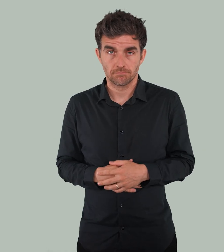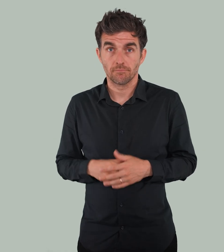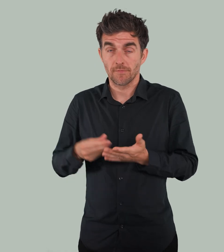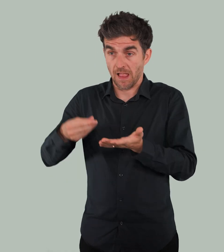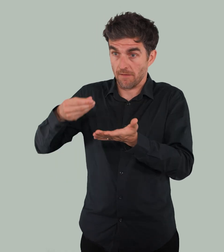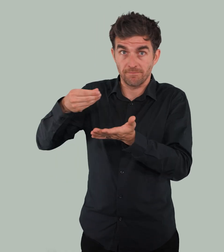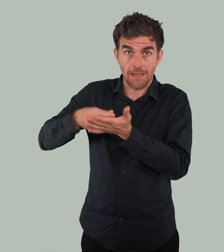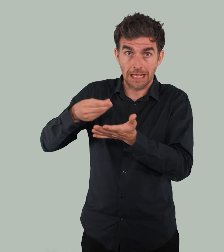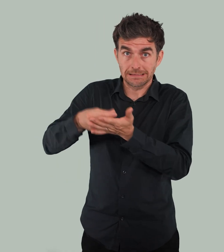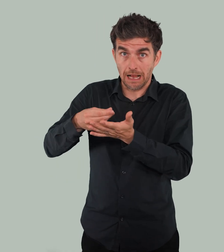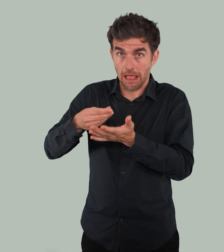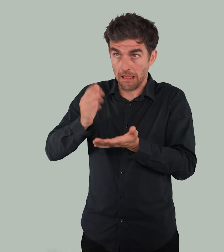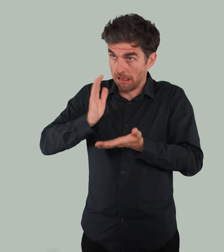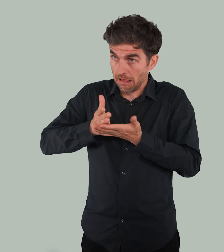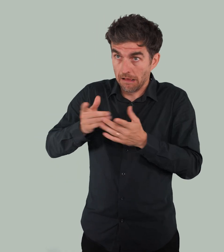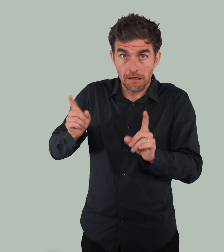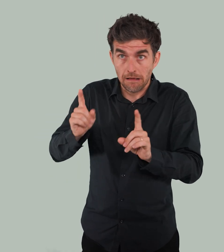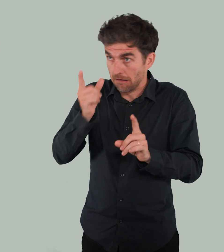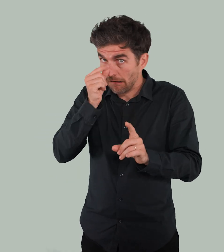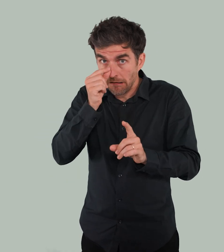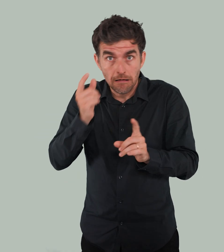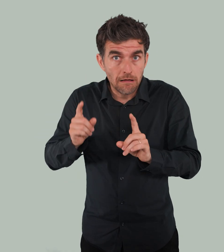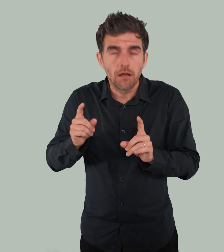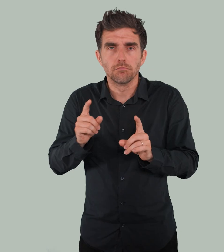Financial adequacy: